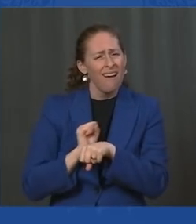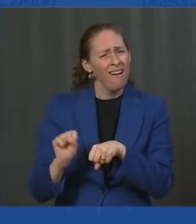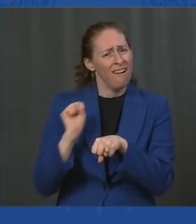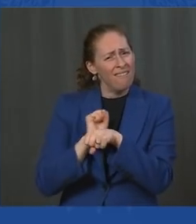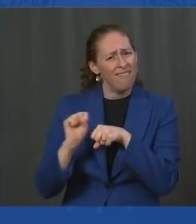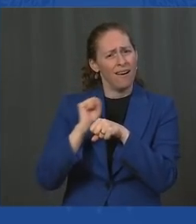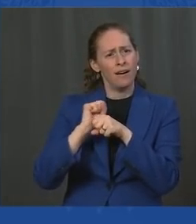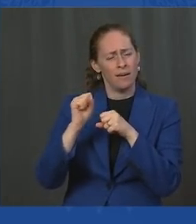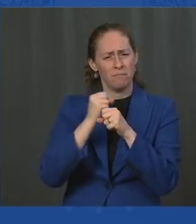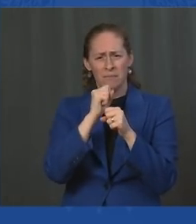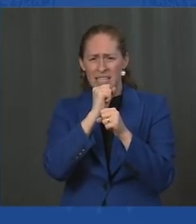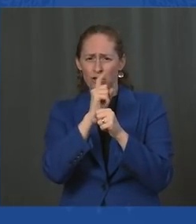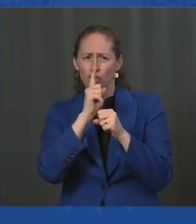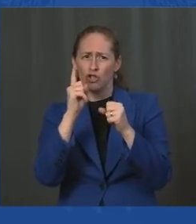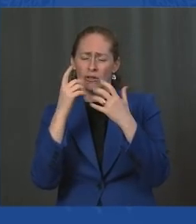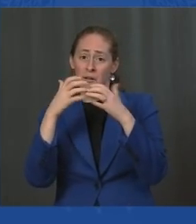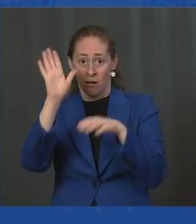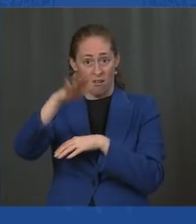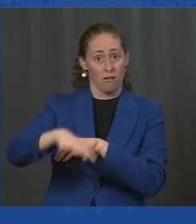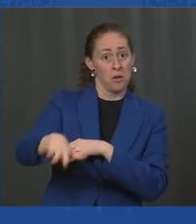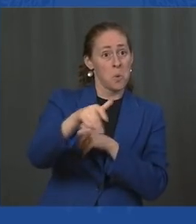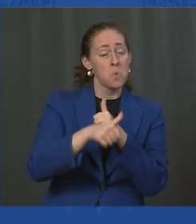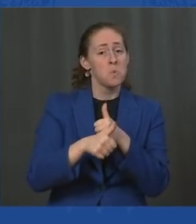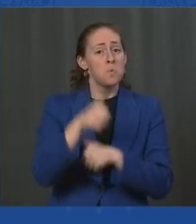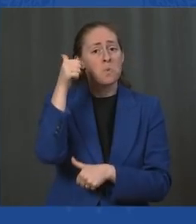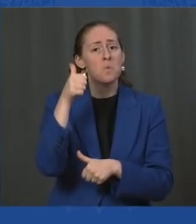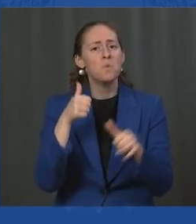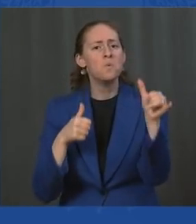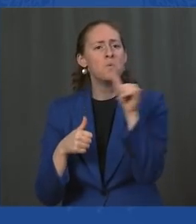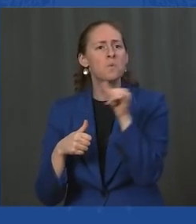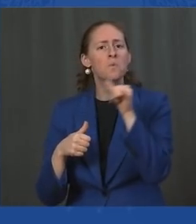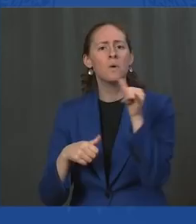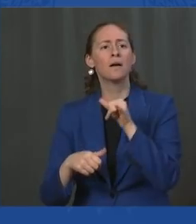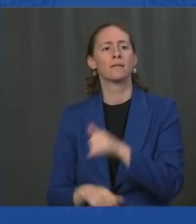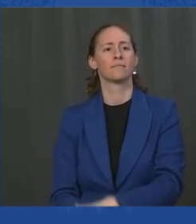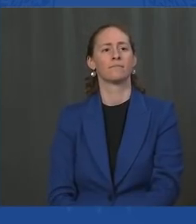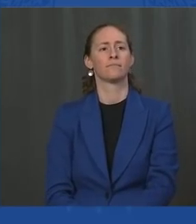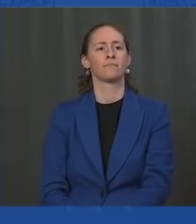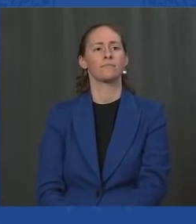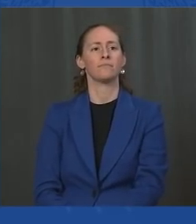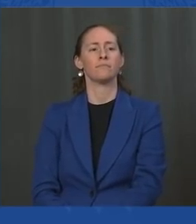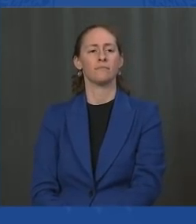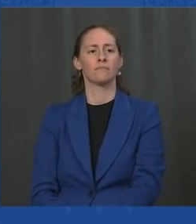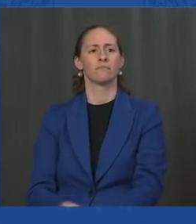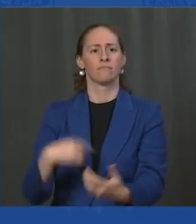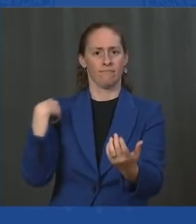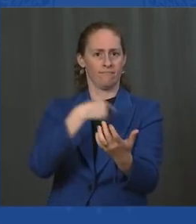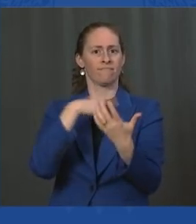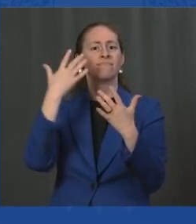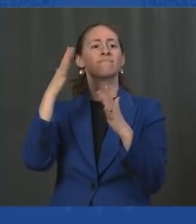There are more than 25,000 linemen and clearance crews from 32 states